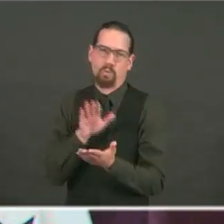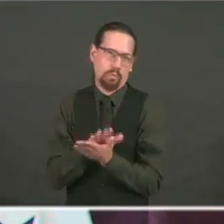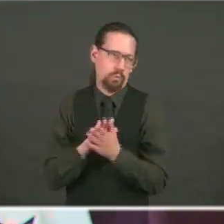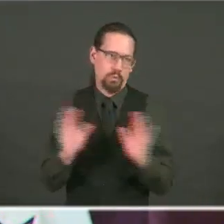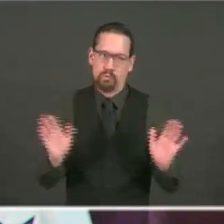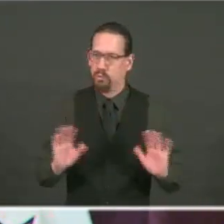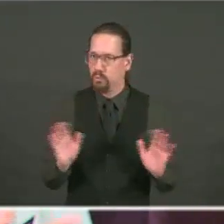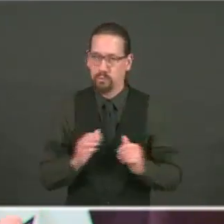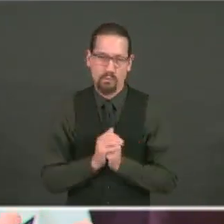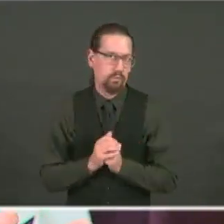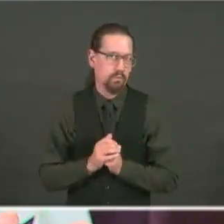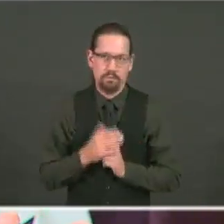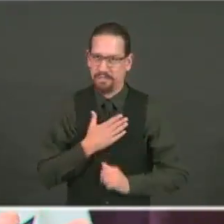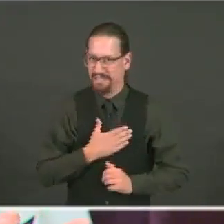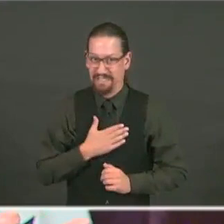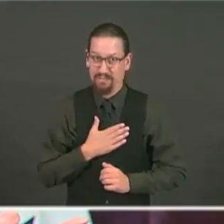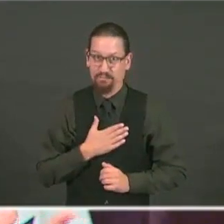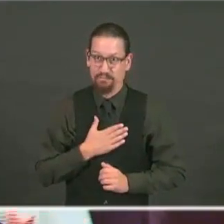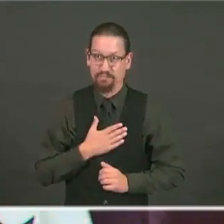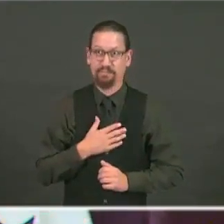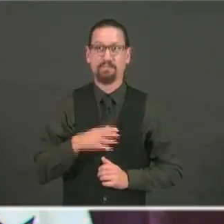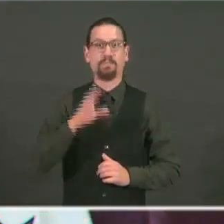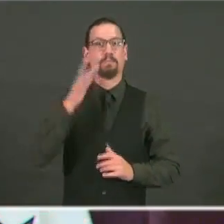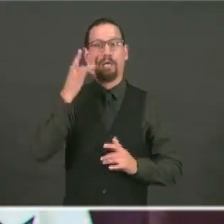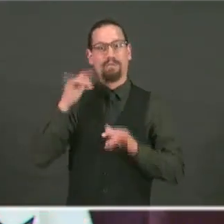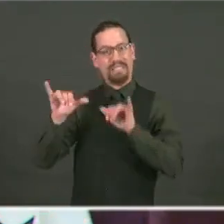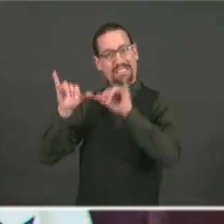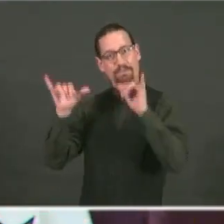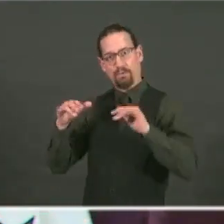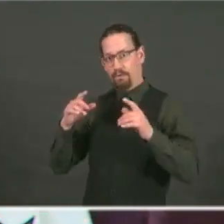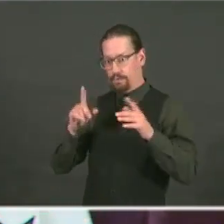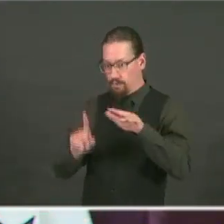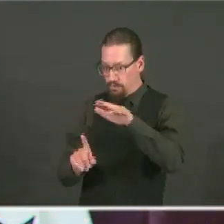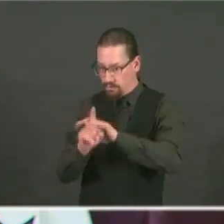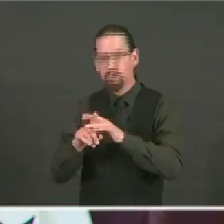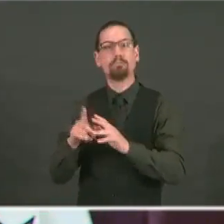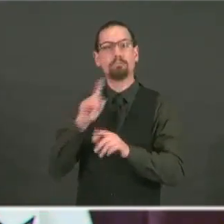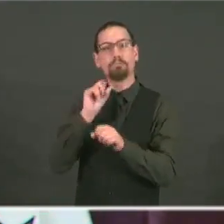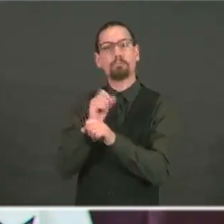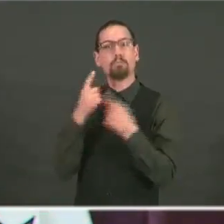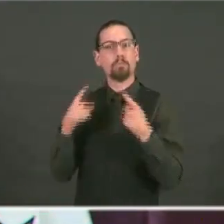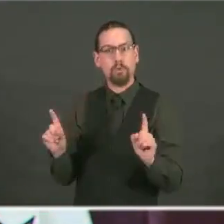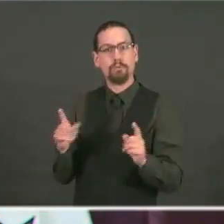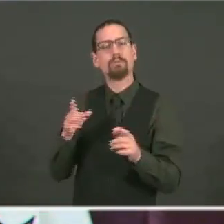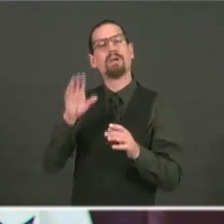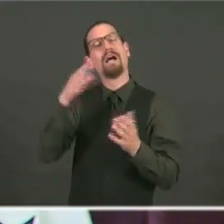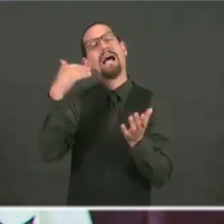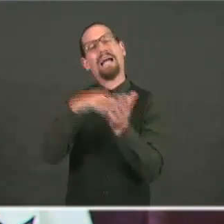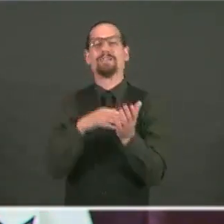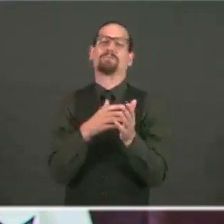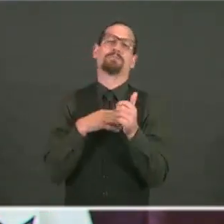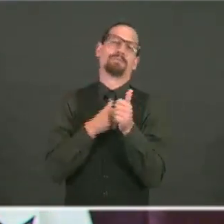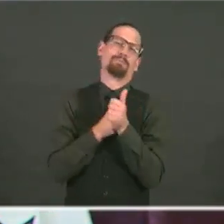GO AHEAD AND GET TESTED FIRST. THE GOOD NEWS IS WE HAVE BEEN OUT FOR A WEEK. SYSTEMS ARE WORKING AS INTENDED,